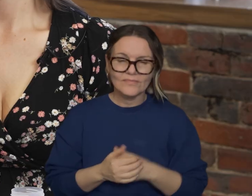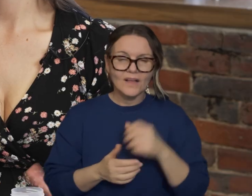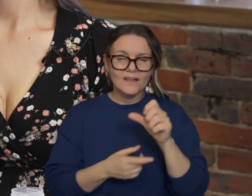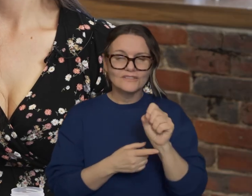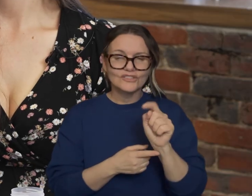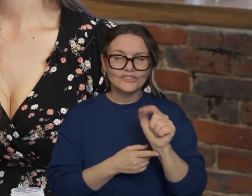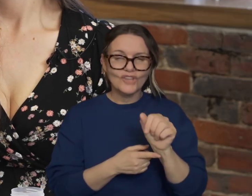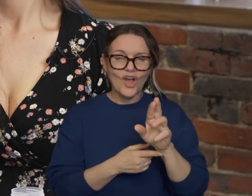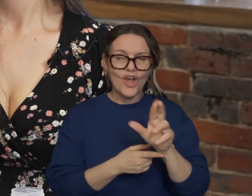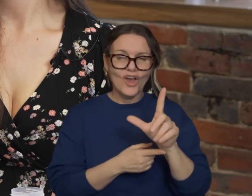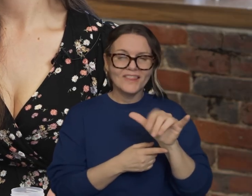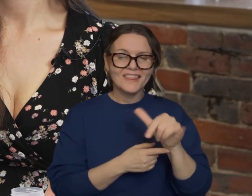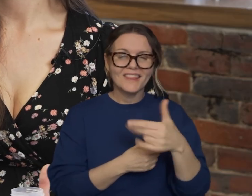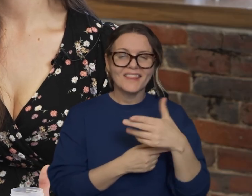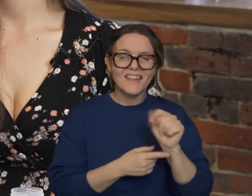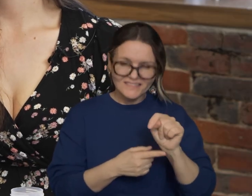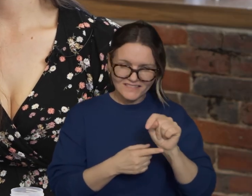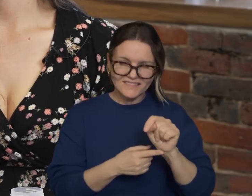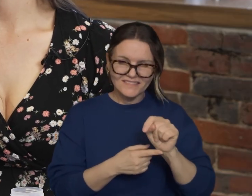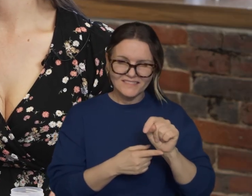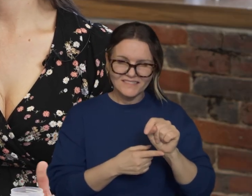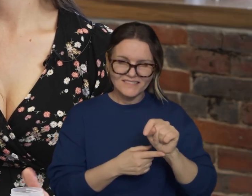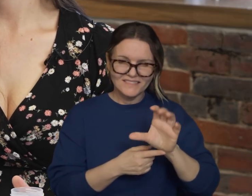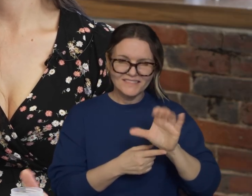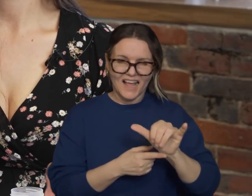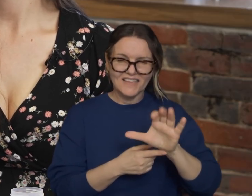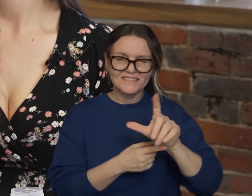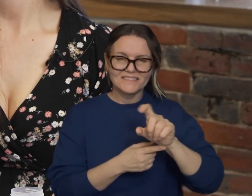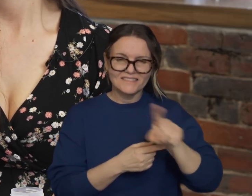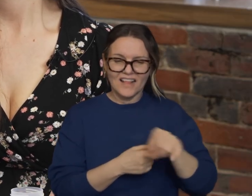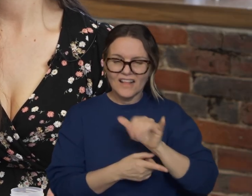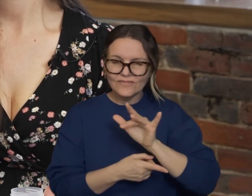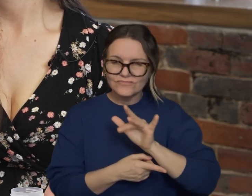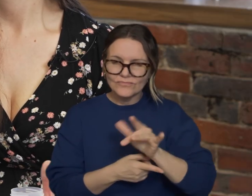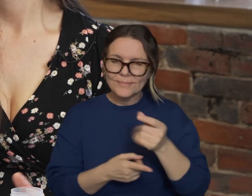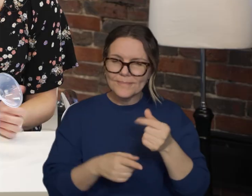this is typically a longer cycle so it does take a little bit more time so just something to note